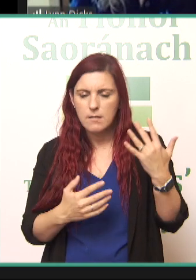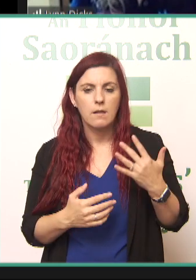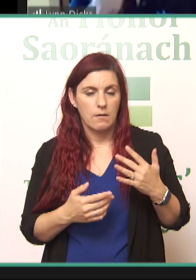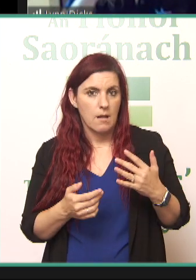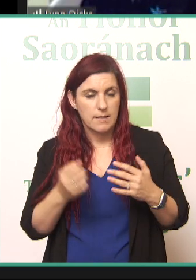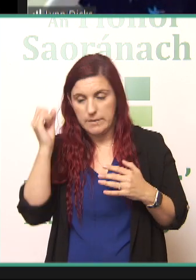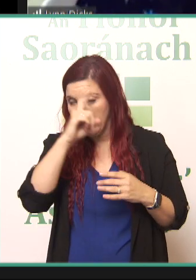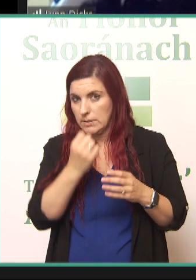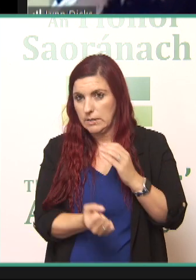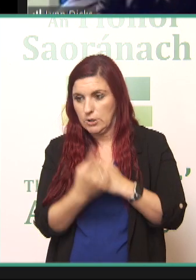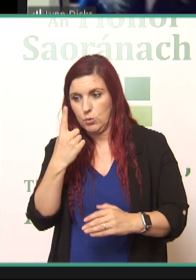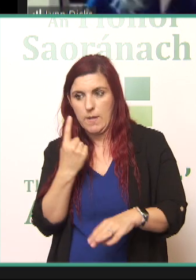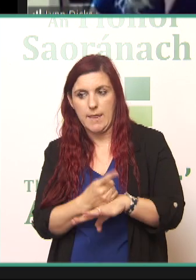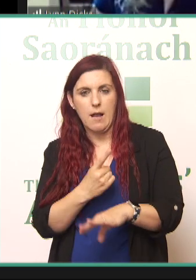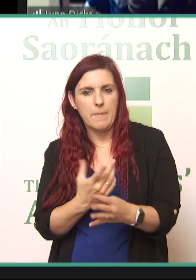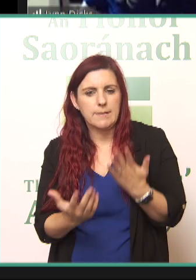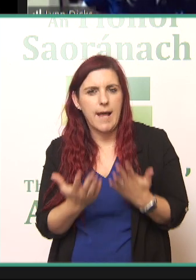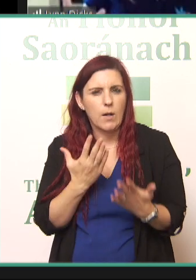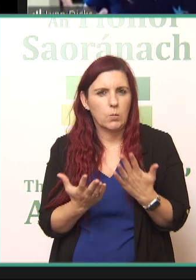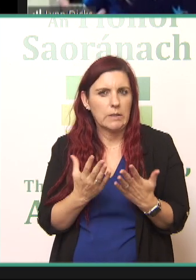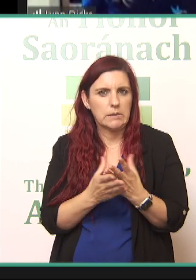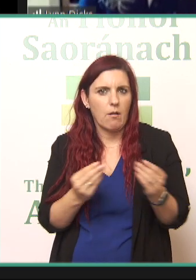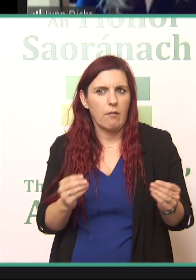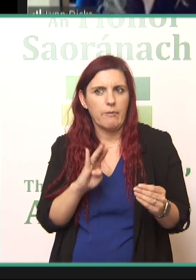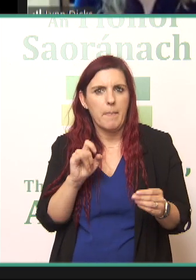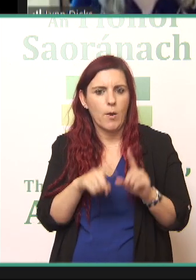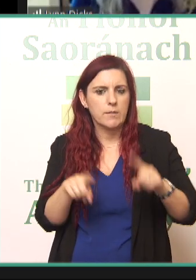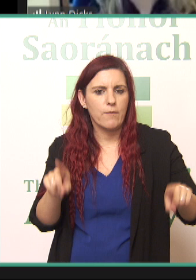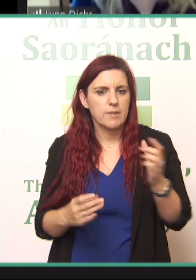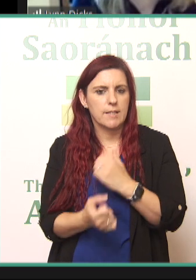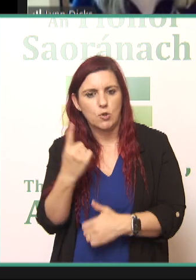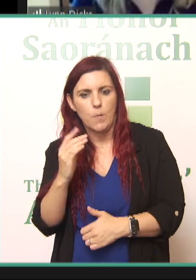issues about how we solve the biodiversity problem which I think illustrated by this this animation